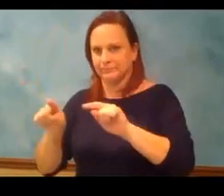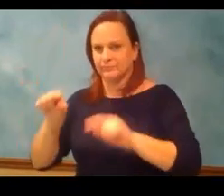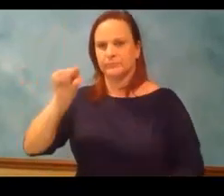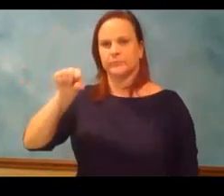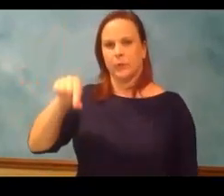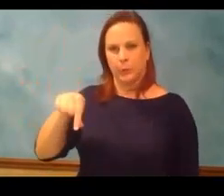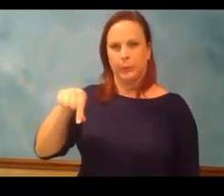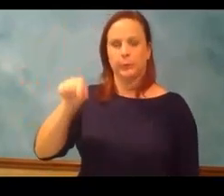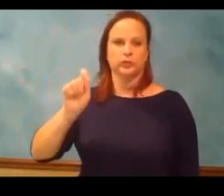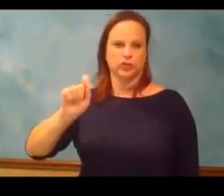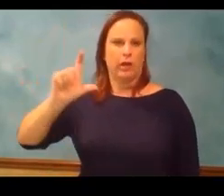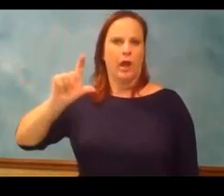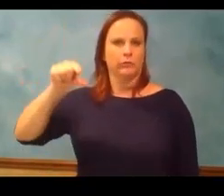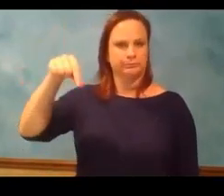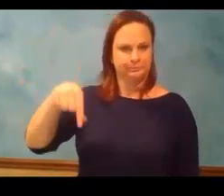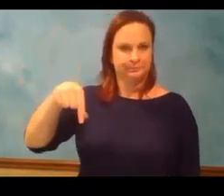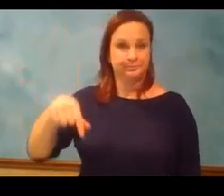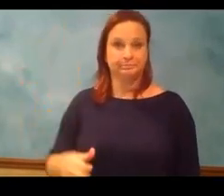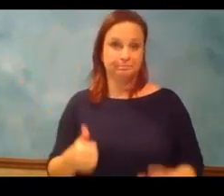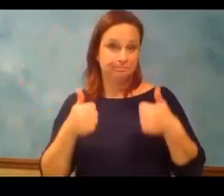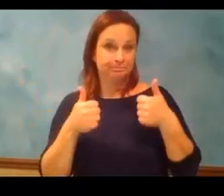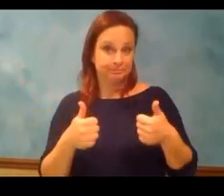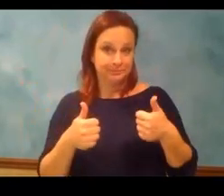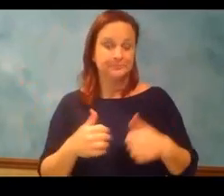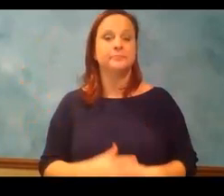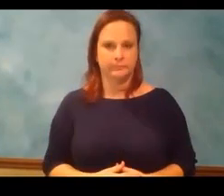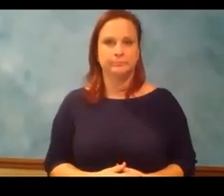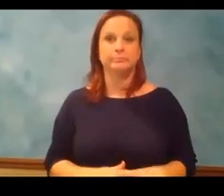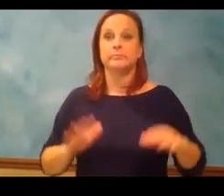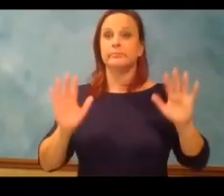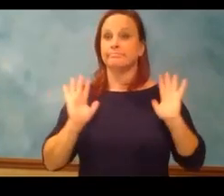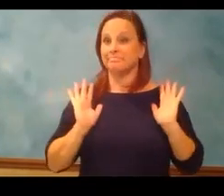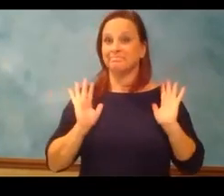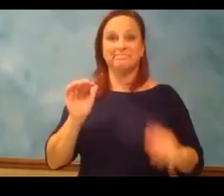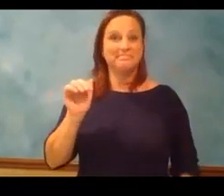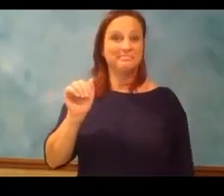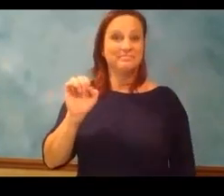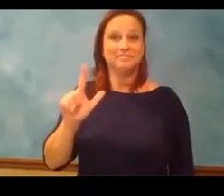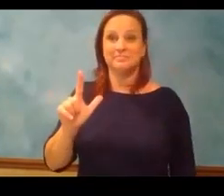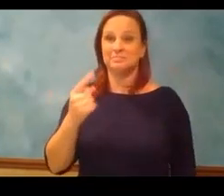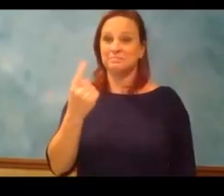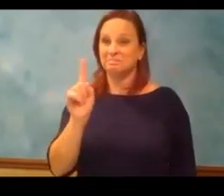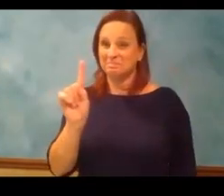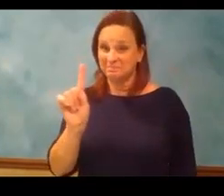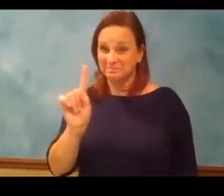then at the end of the sentence that you've written, you write the (Q) as you see in the example.